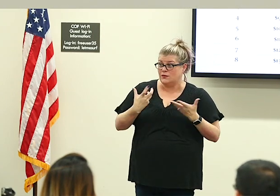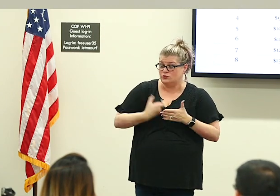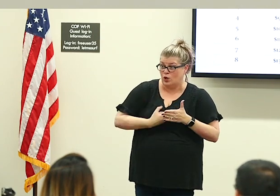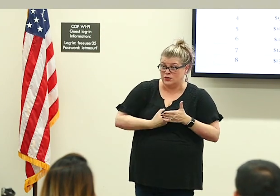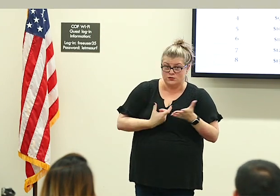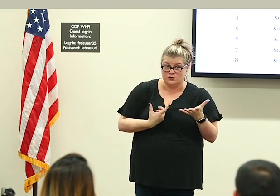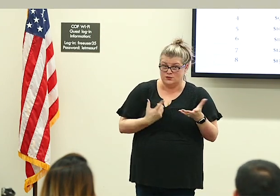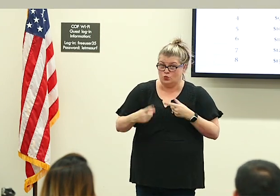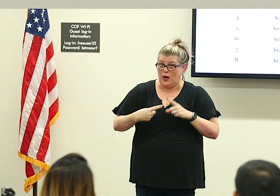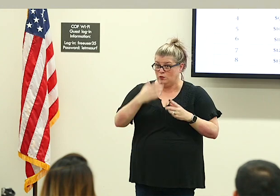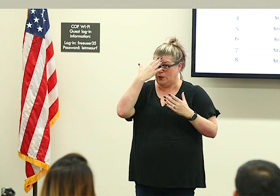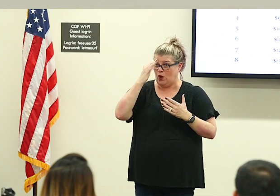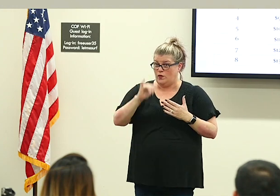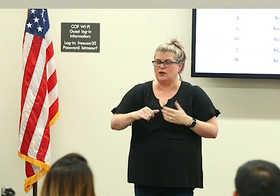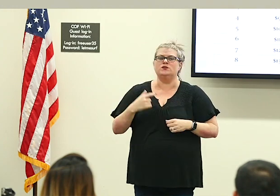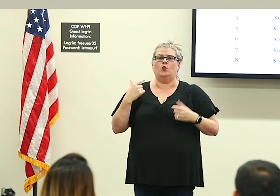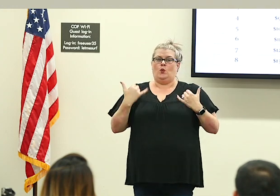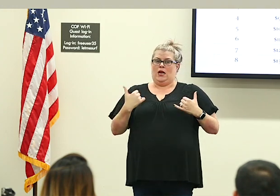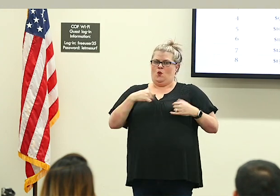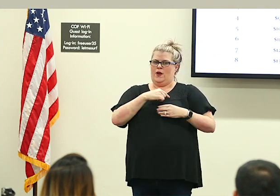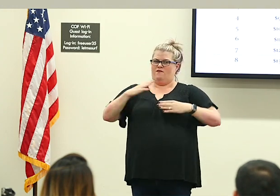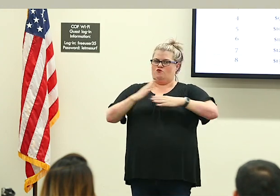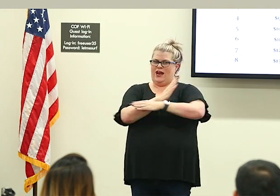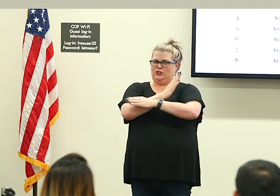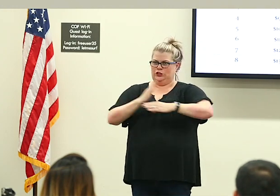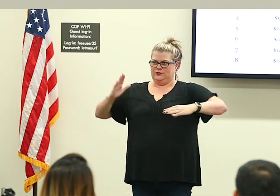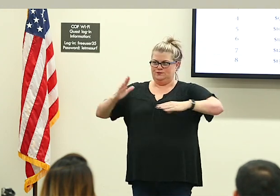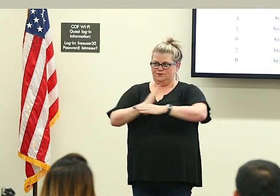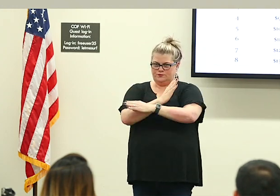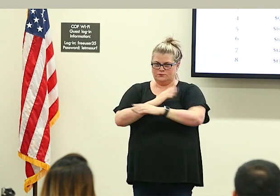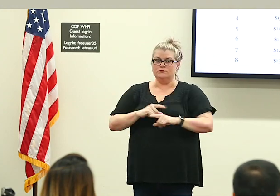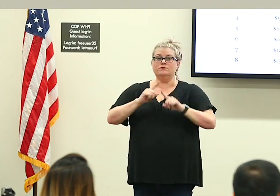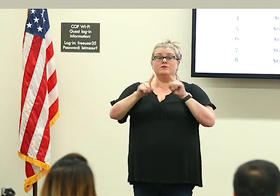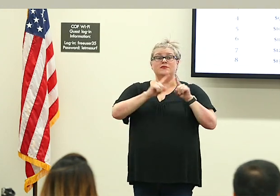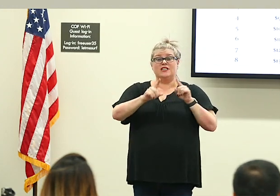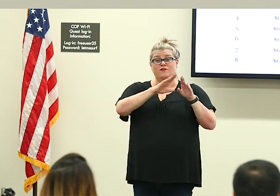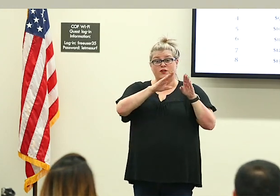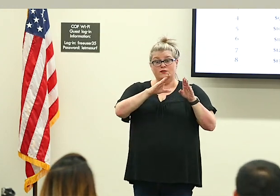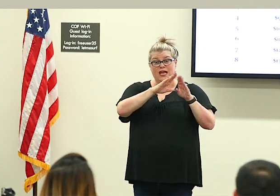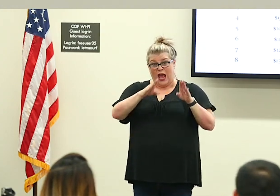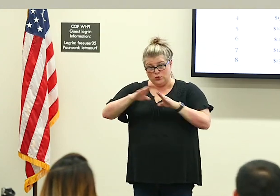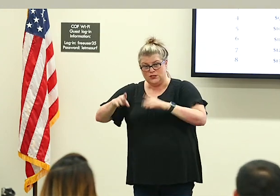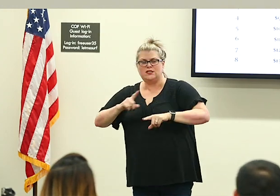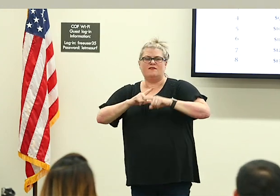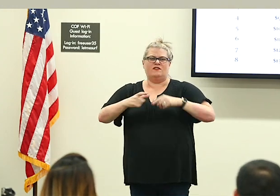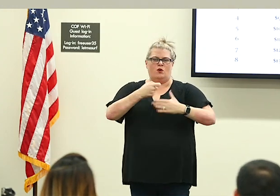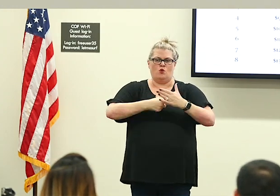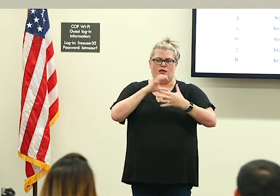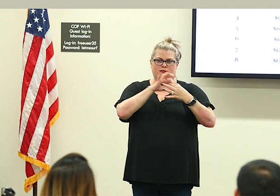We have ranges right now. The different homes have different prices attached to them.